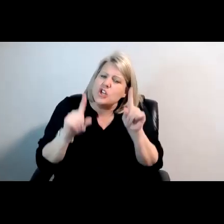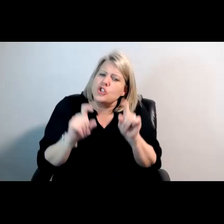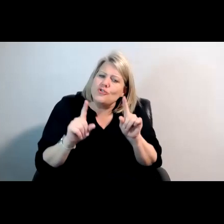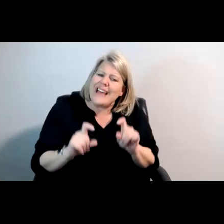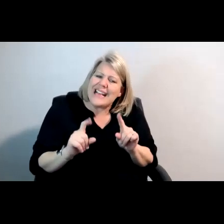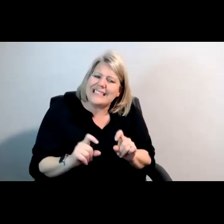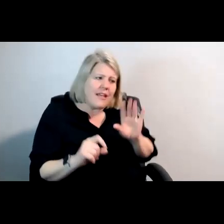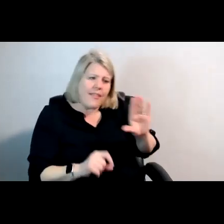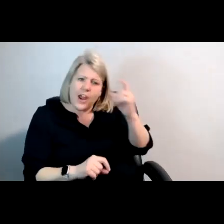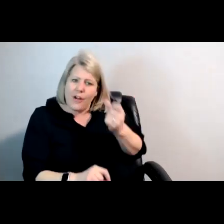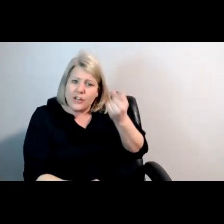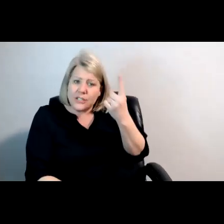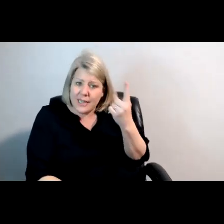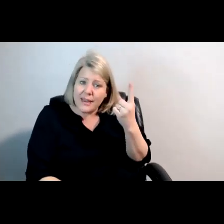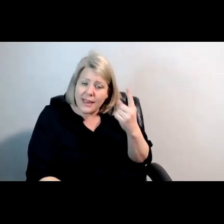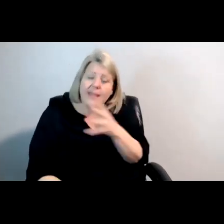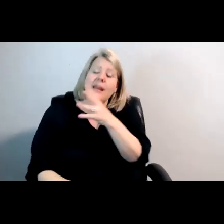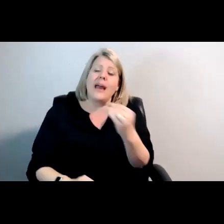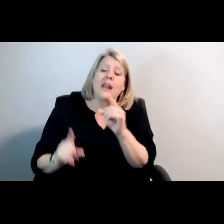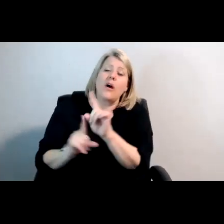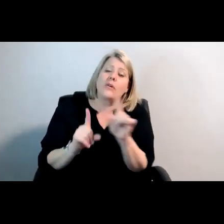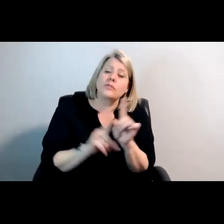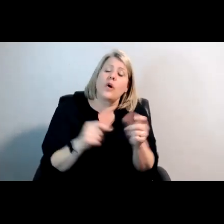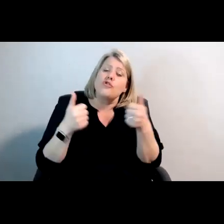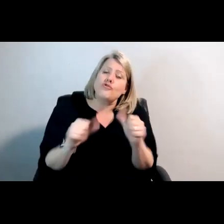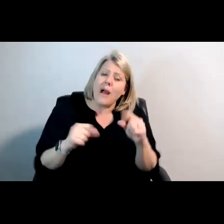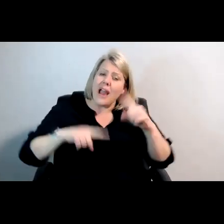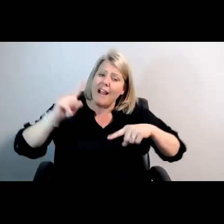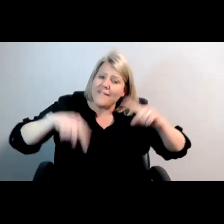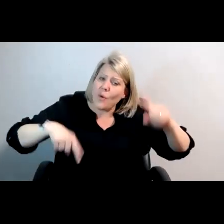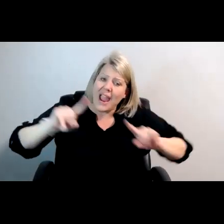and try a variety of ways to engage the person